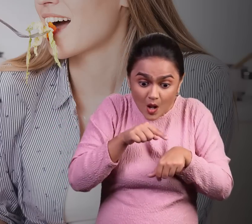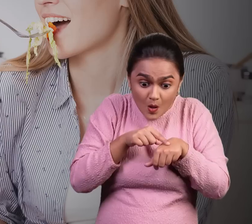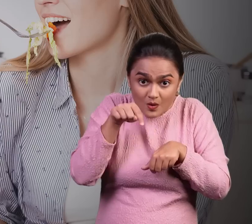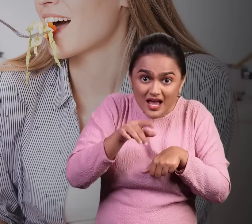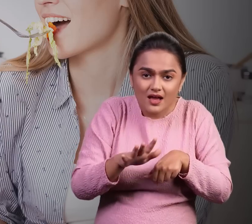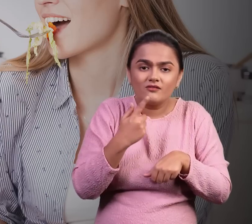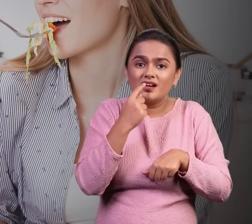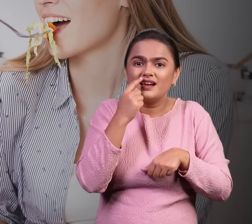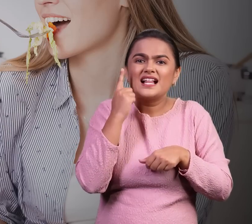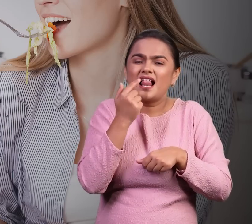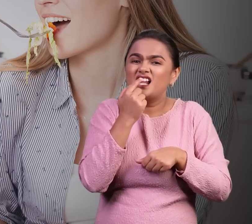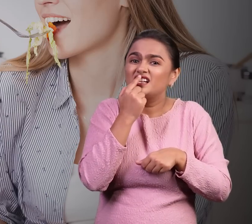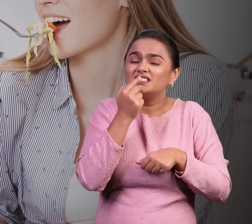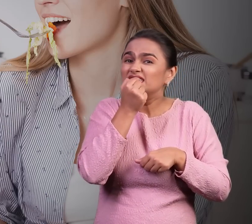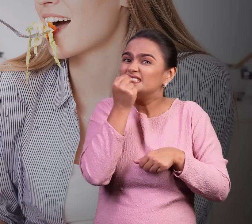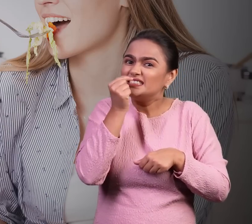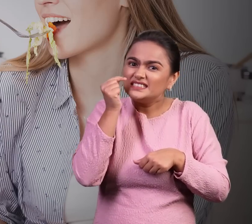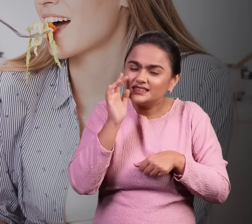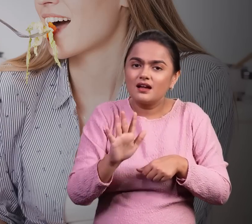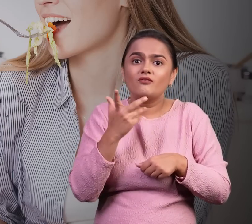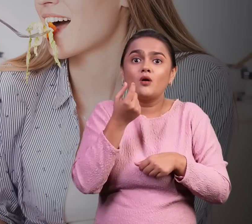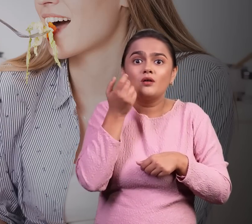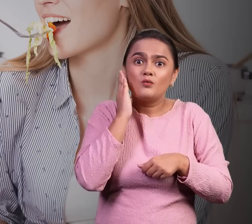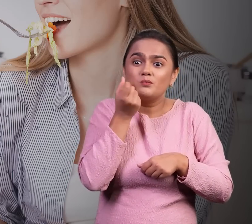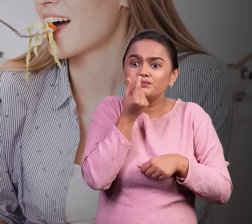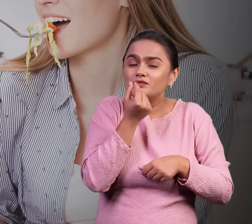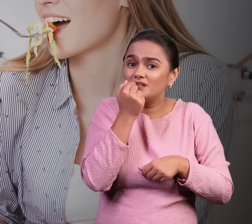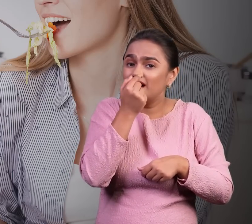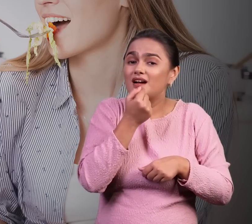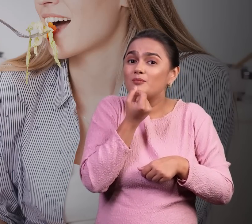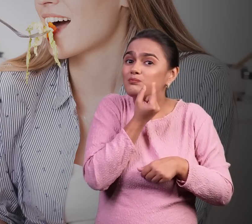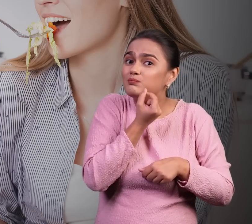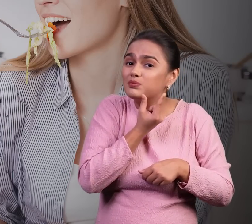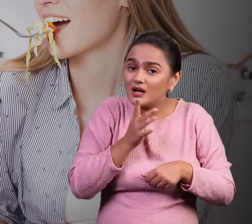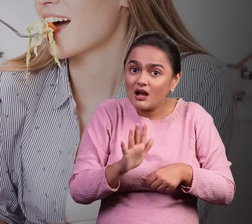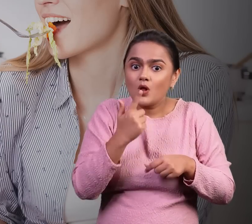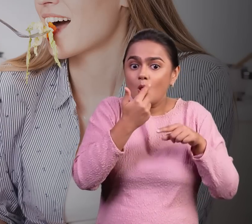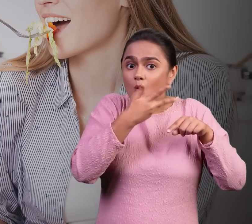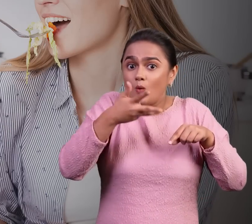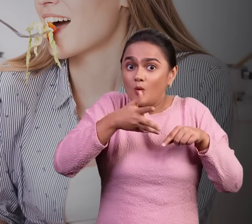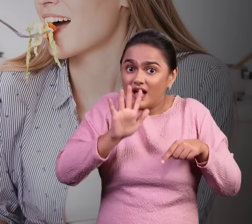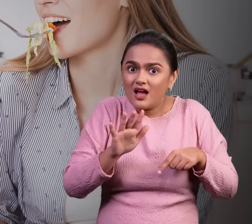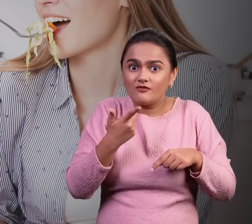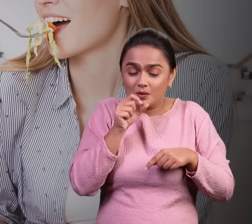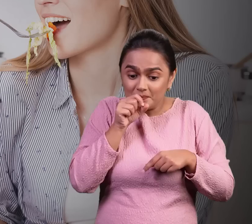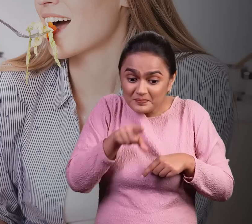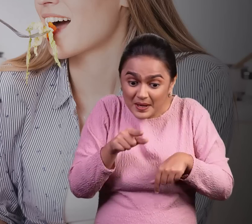due to a tooth injury or boils in the mucosa leading to bleeding, causing blood-stained saliva.